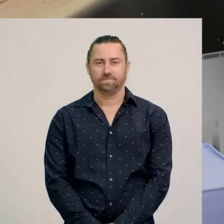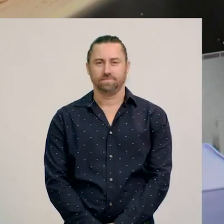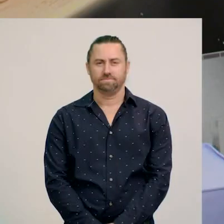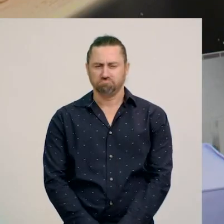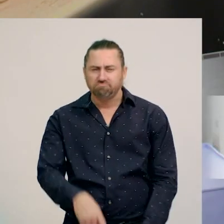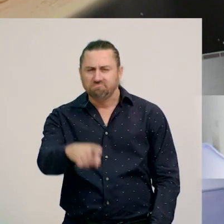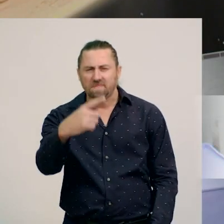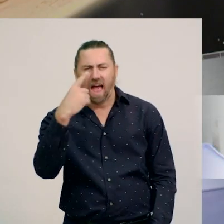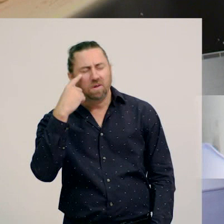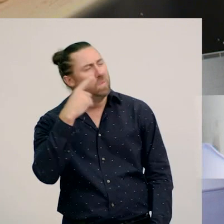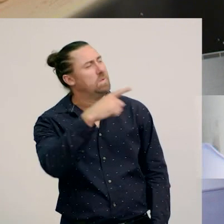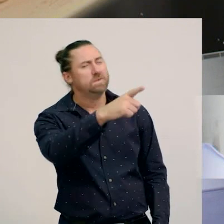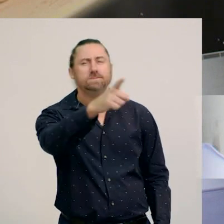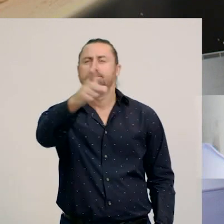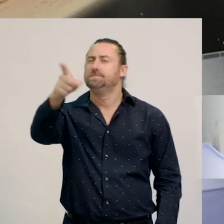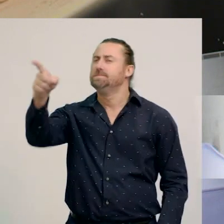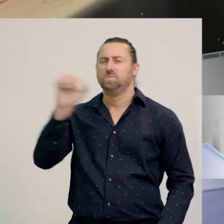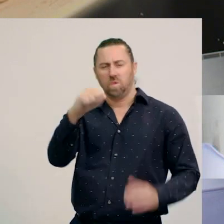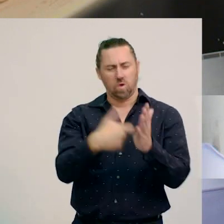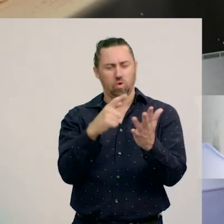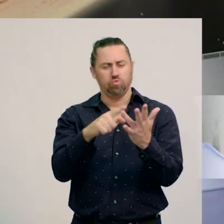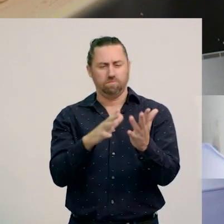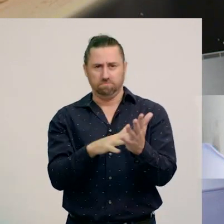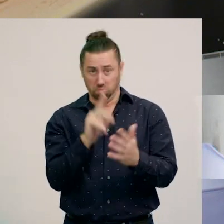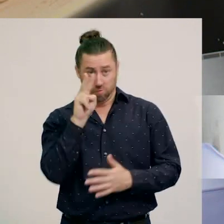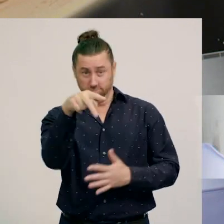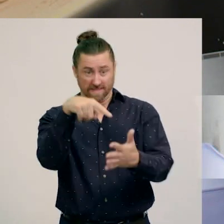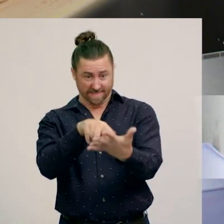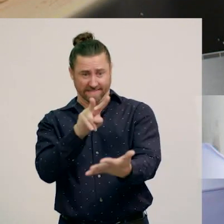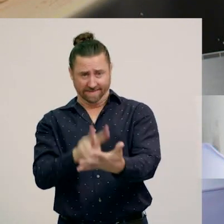Look around the room that you're sitting in, to watch this TV program.